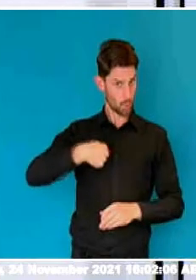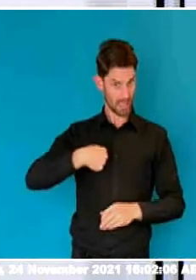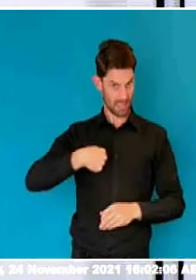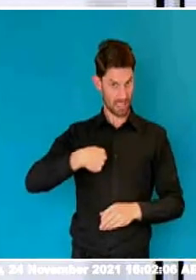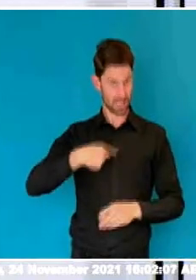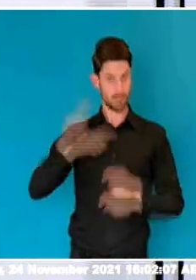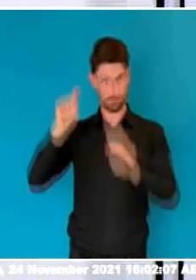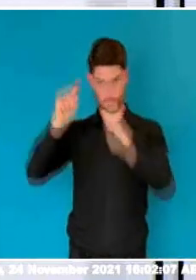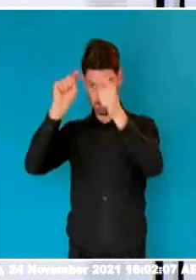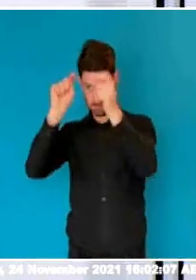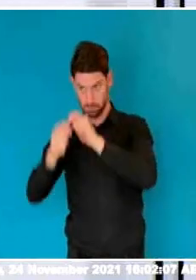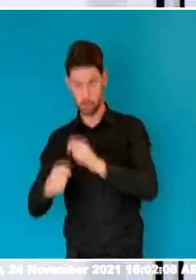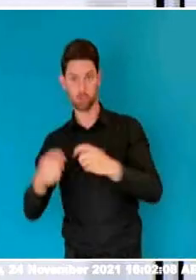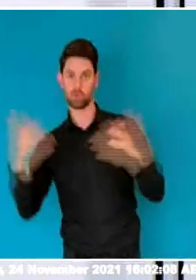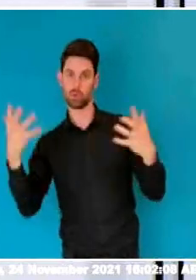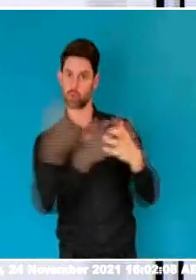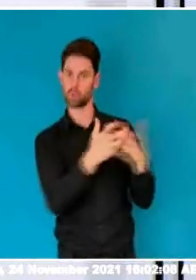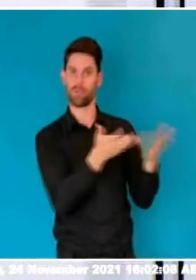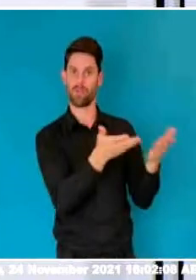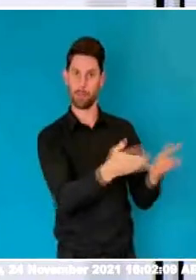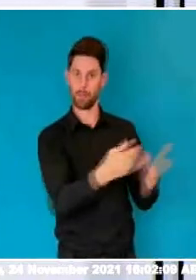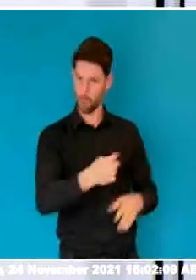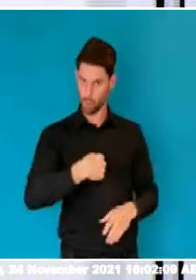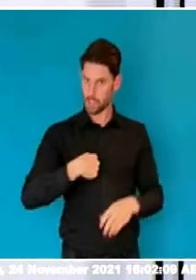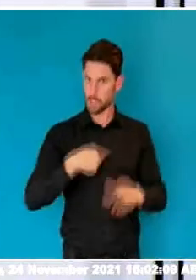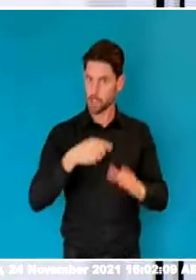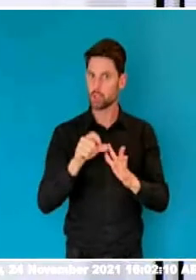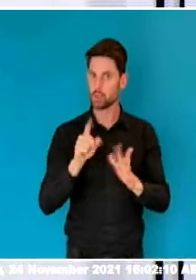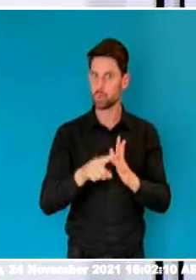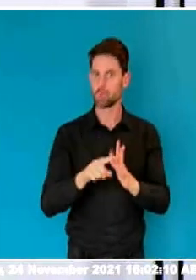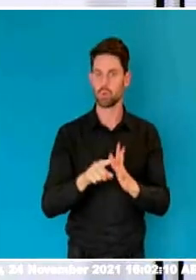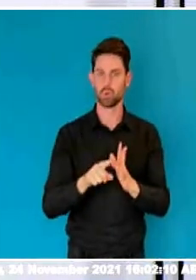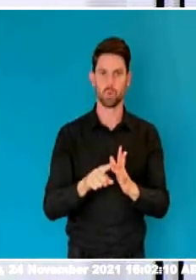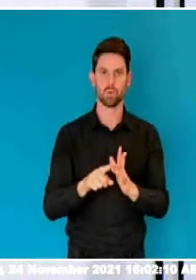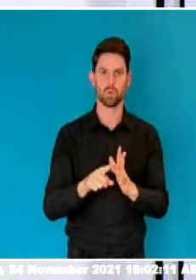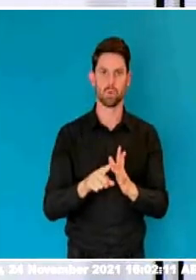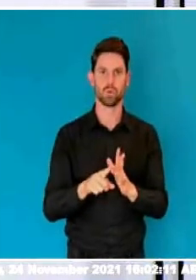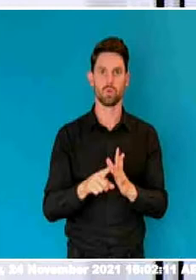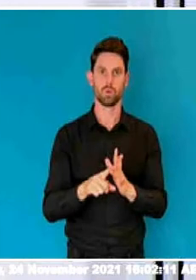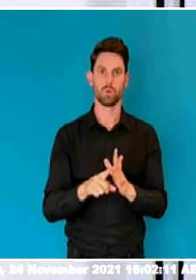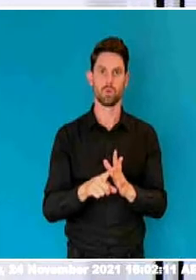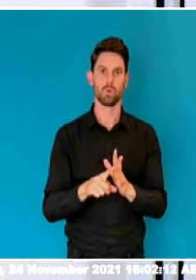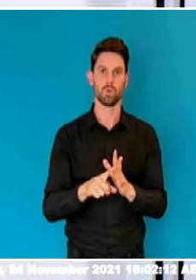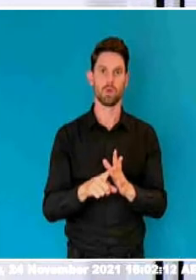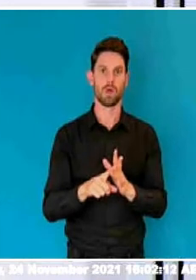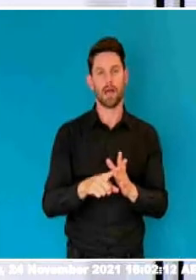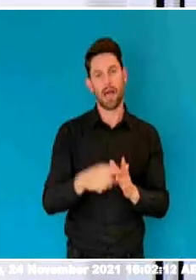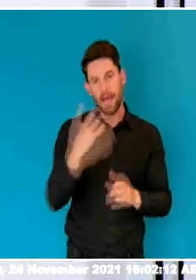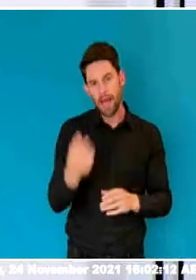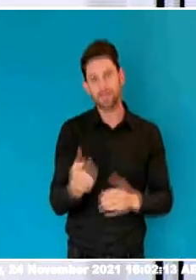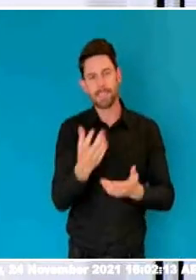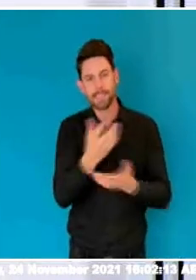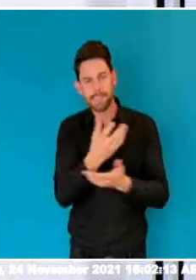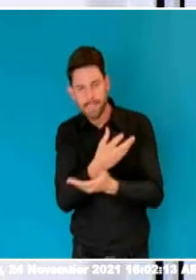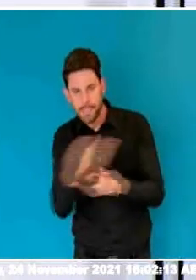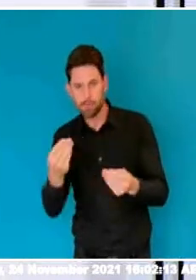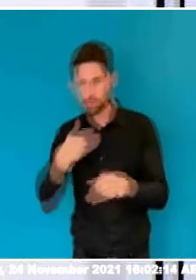We do expect that, you know, there are certain requirements for certain roles.